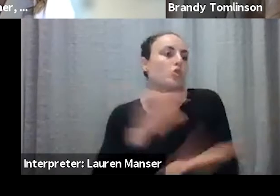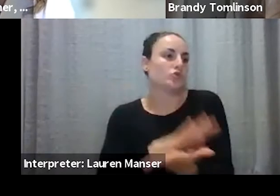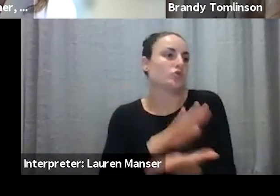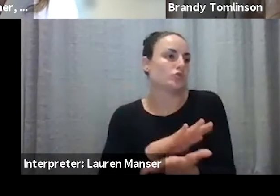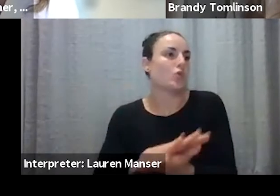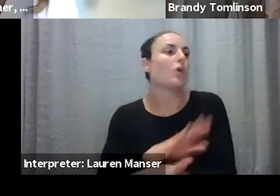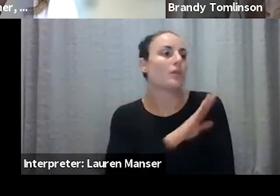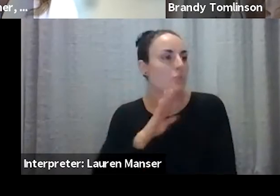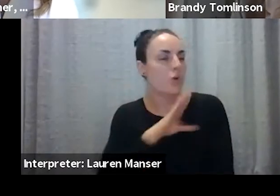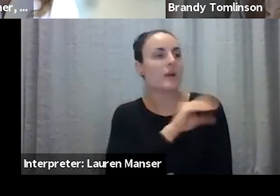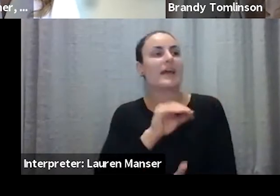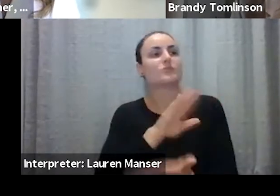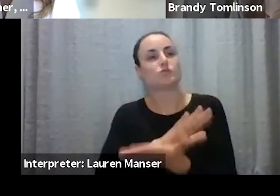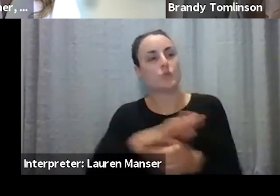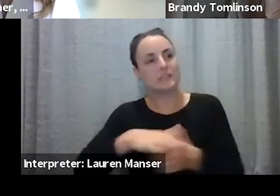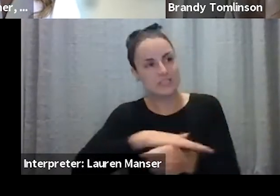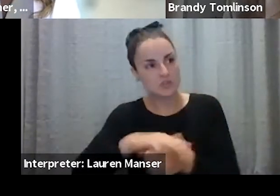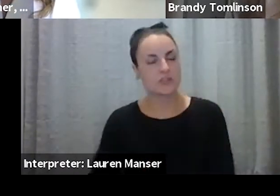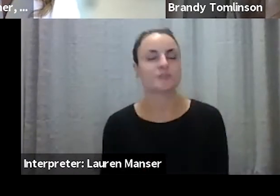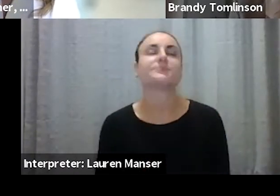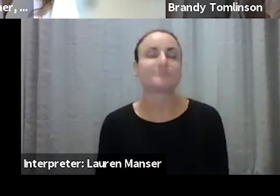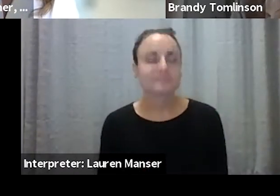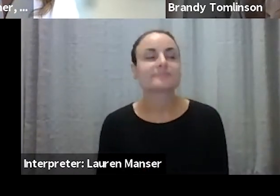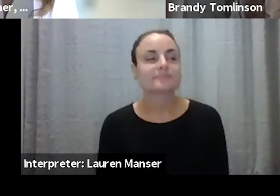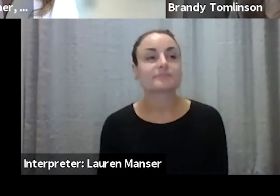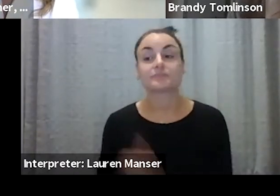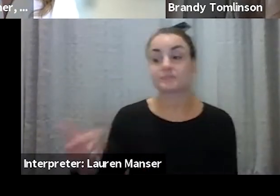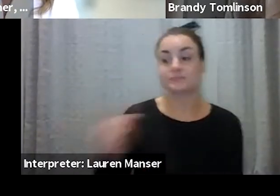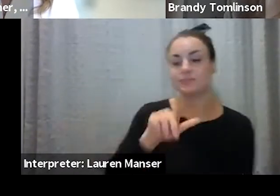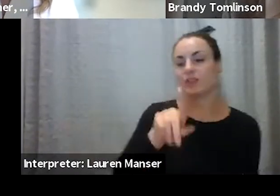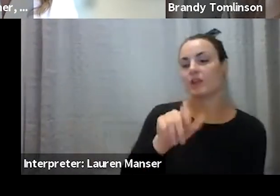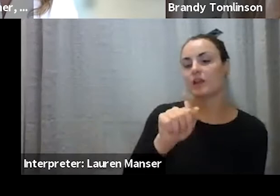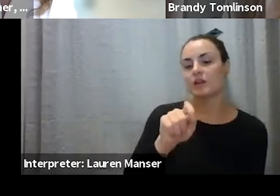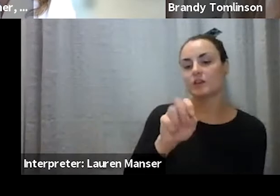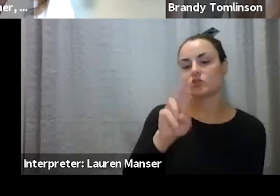Sorry, I was still on mute there. So we were just talking about secondary education,